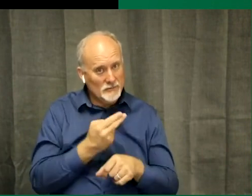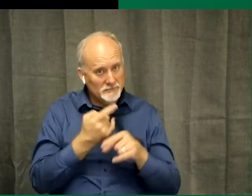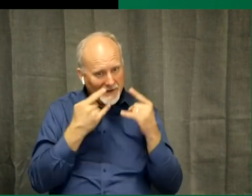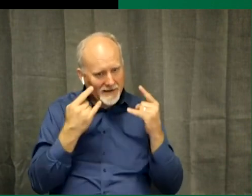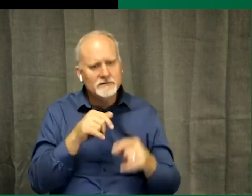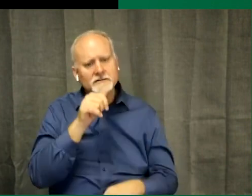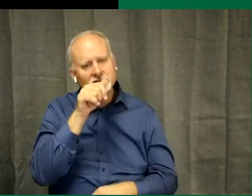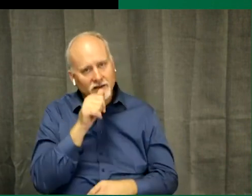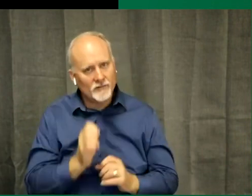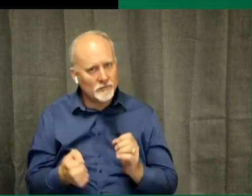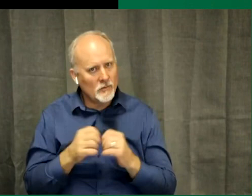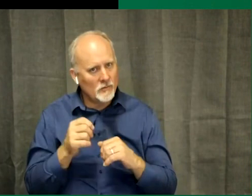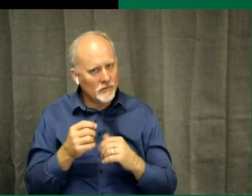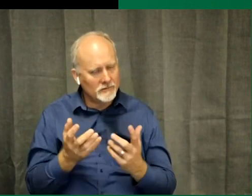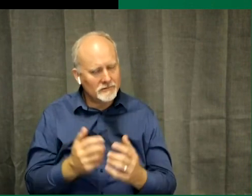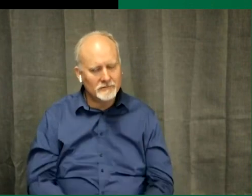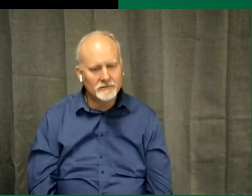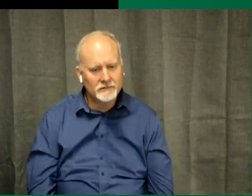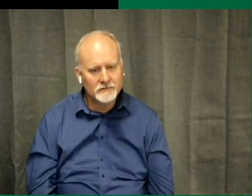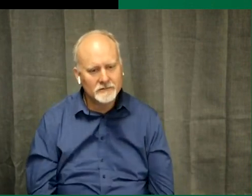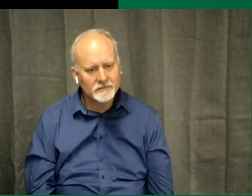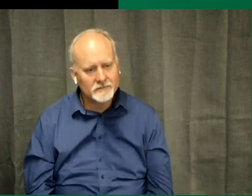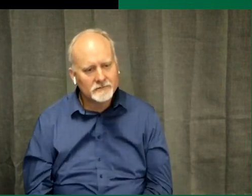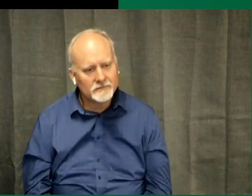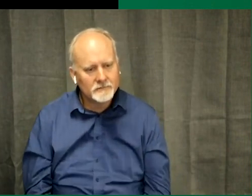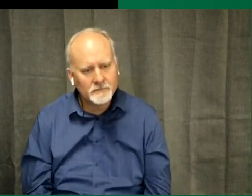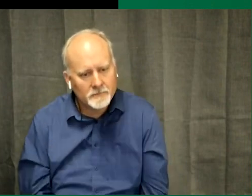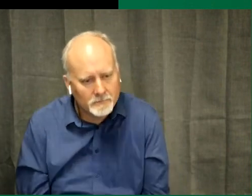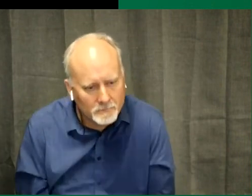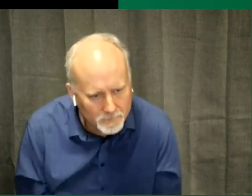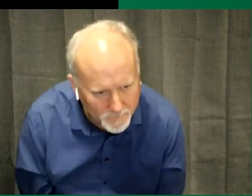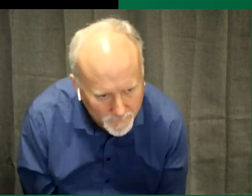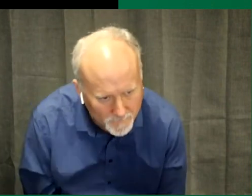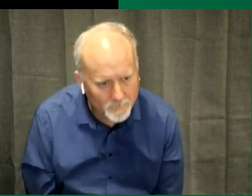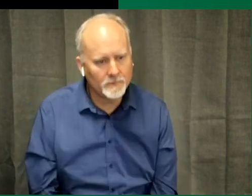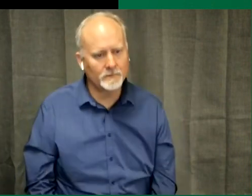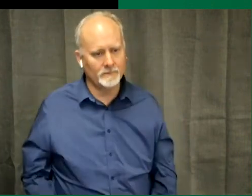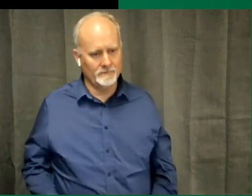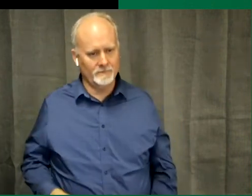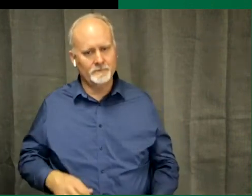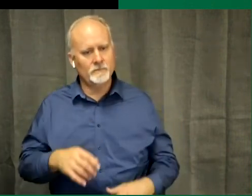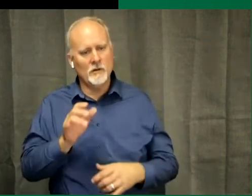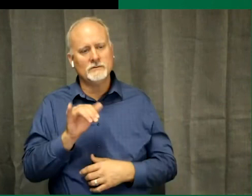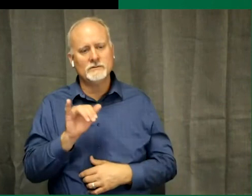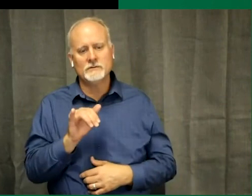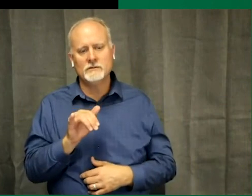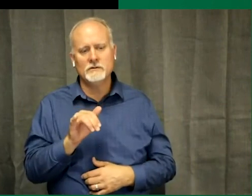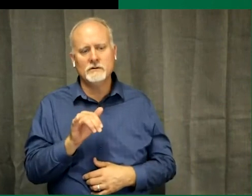new cases next slide next all right and then there's the lack the concept of herd immunity